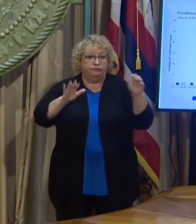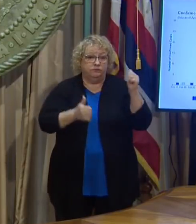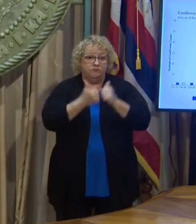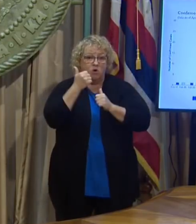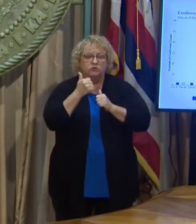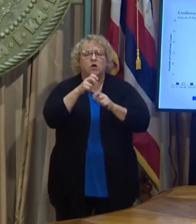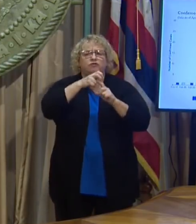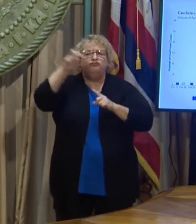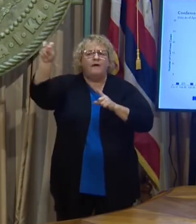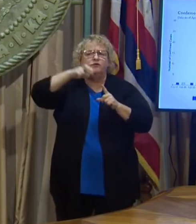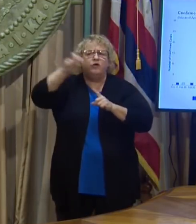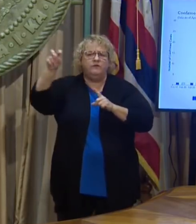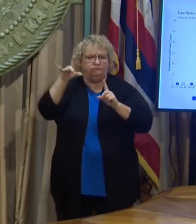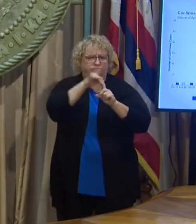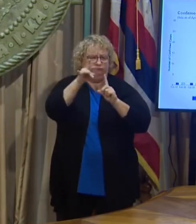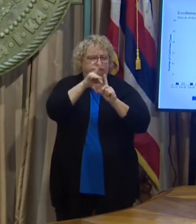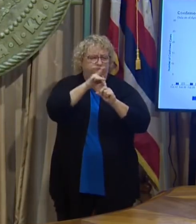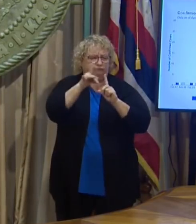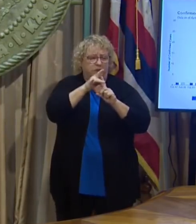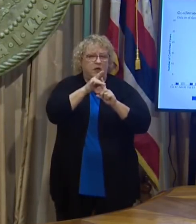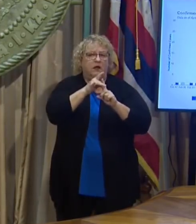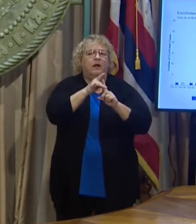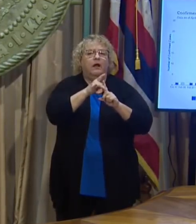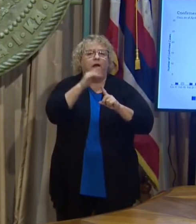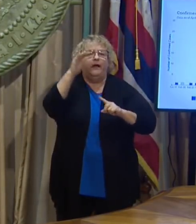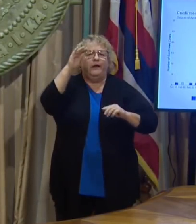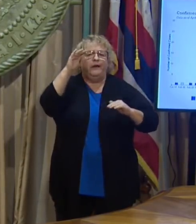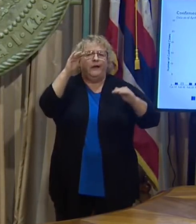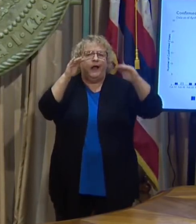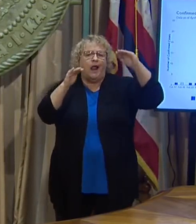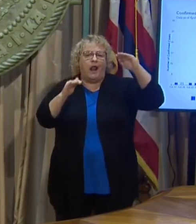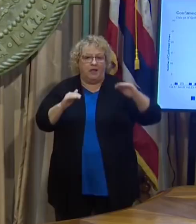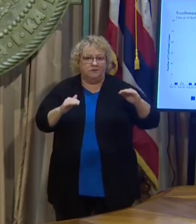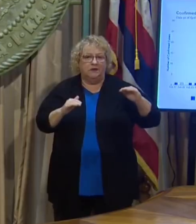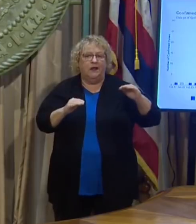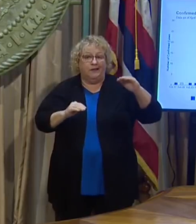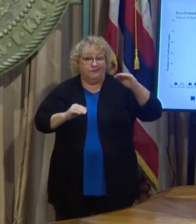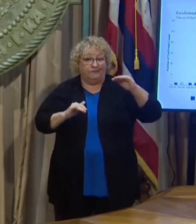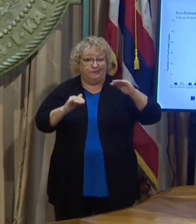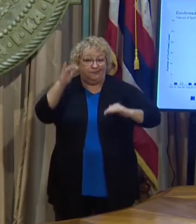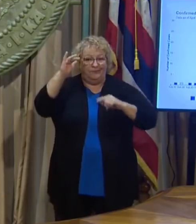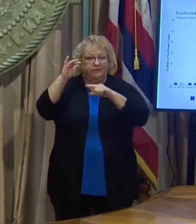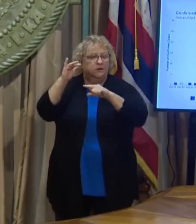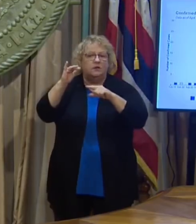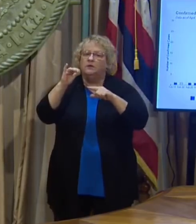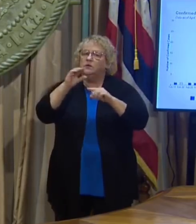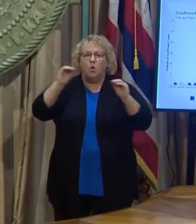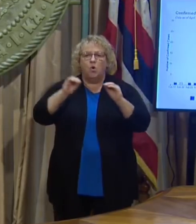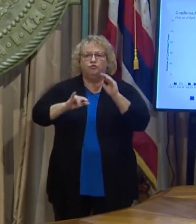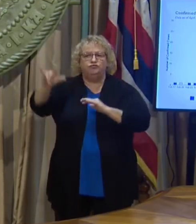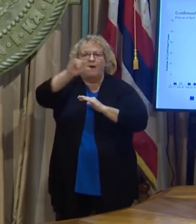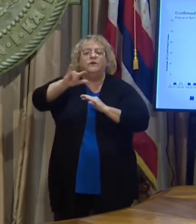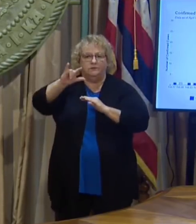THERE HAS BEEN A CLEAR SHIFT FROM PEOPLE WHO HAVE HAD TROUBLE HISTORY TO THOSE WHO DO NOT. WE ARE EXPECTING THAT TO CONTINUE.